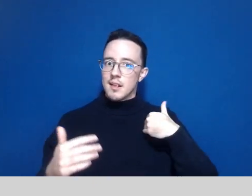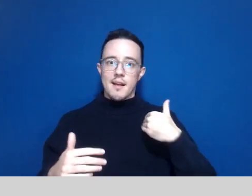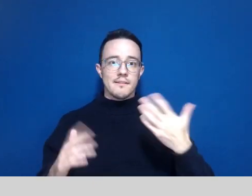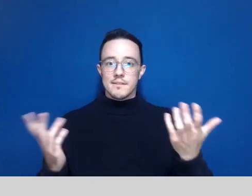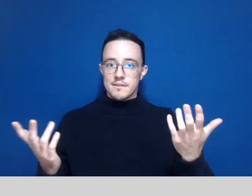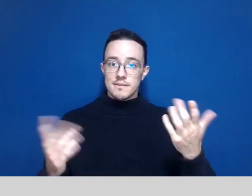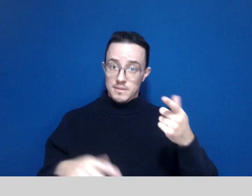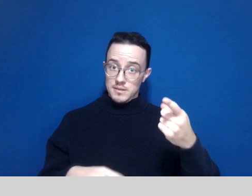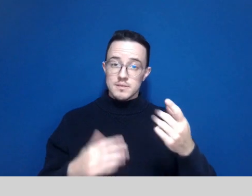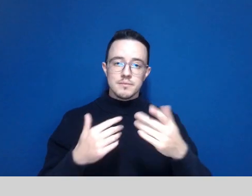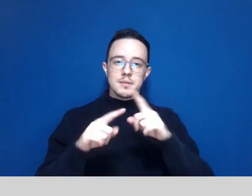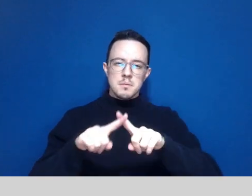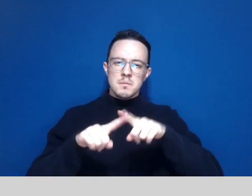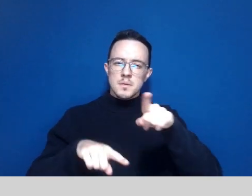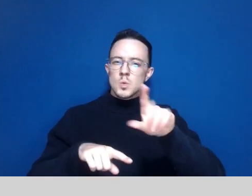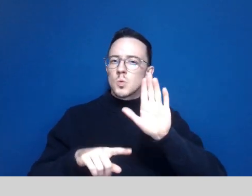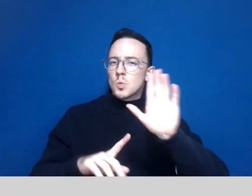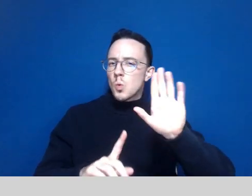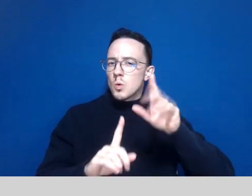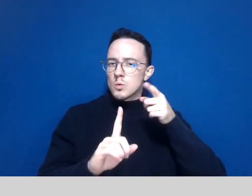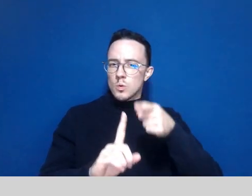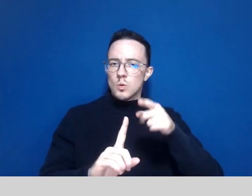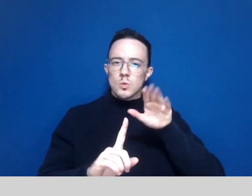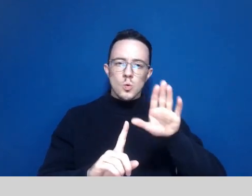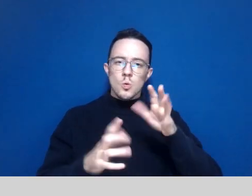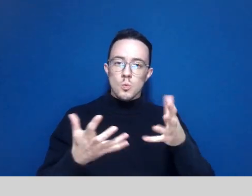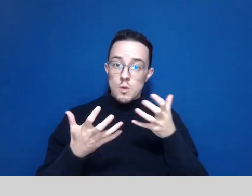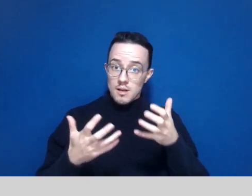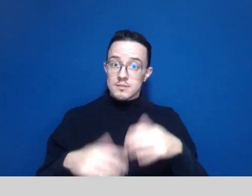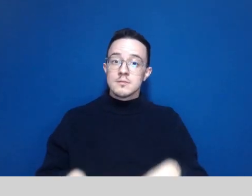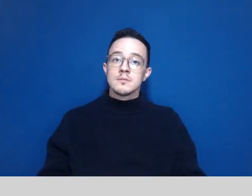You set whatever the max number of alternatives you want